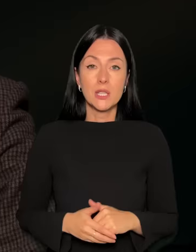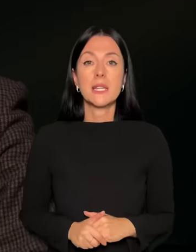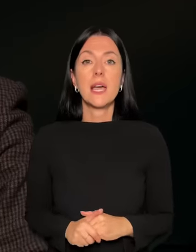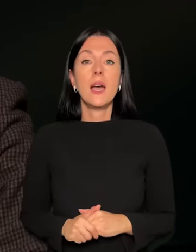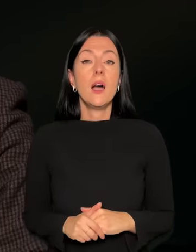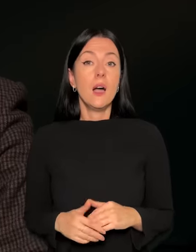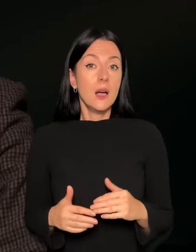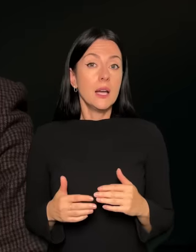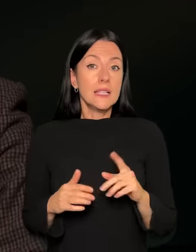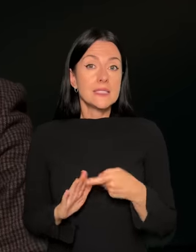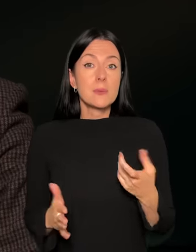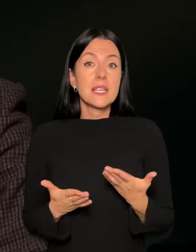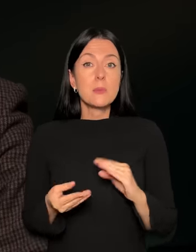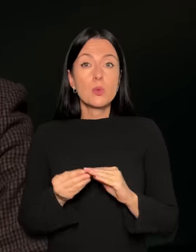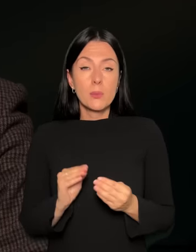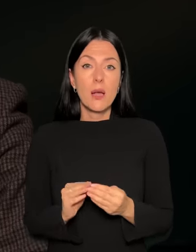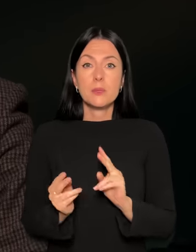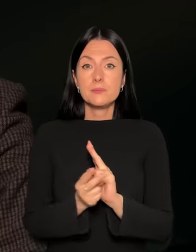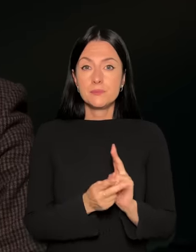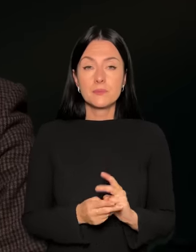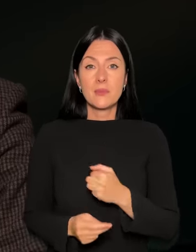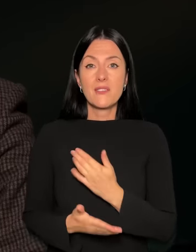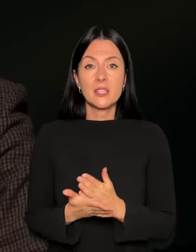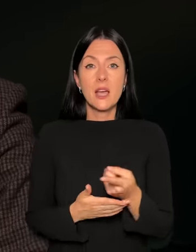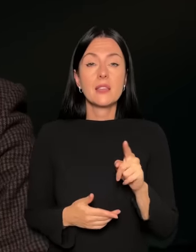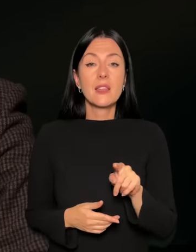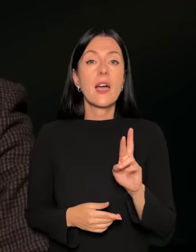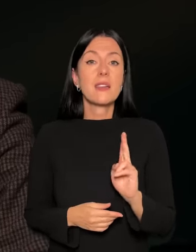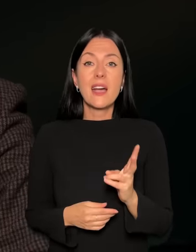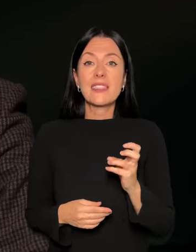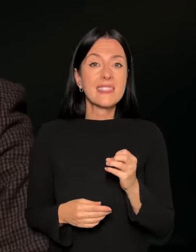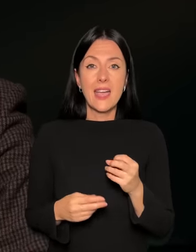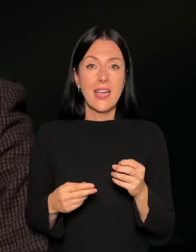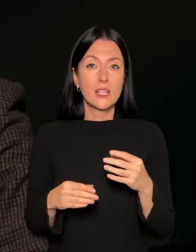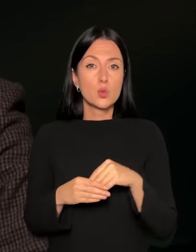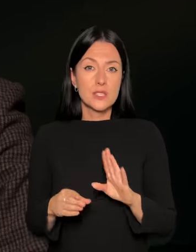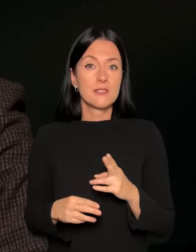We will find out what issues veterans face and how inclusivity can affect you.